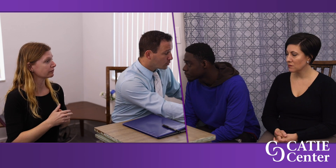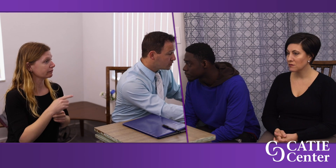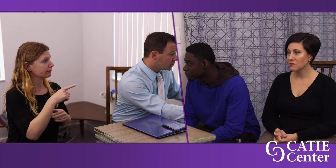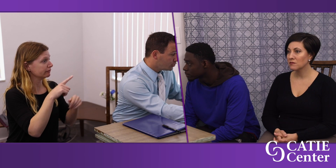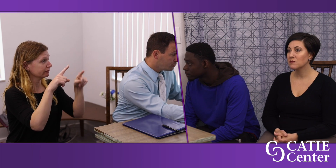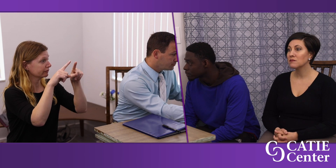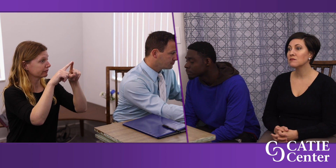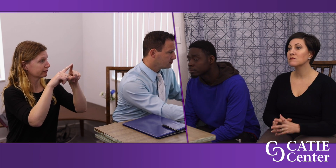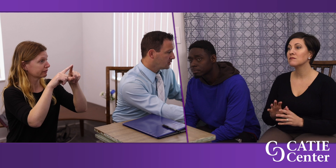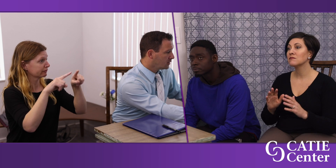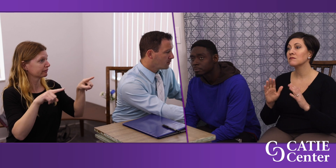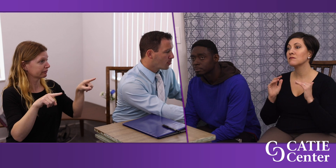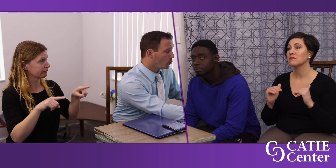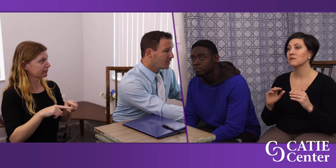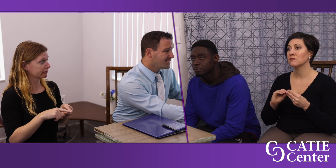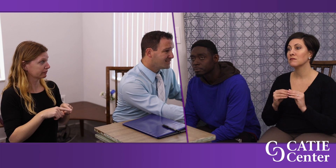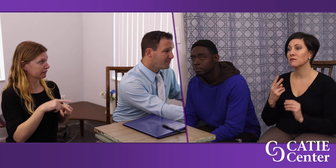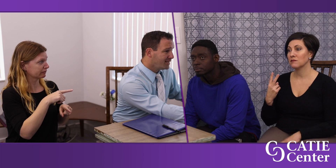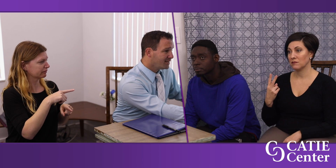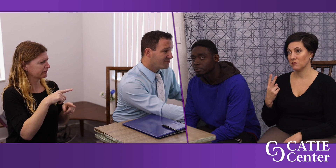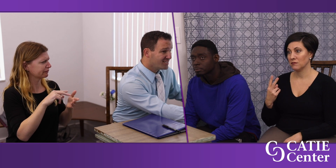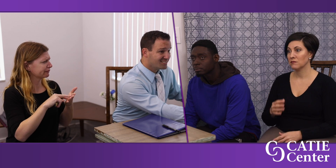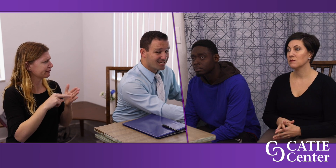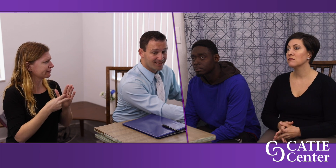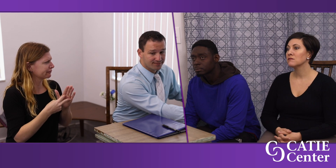Question two. What is the meaning of this sign?